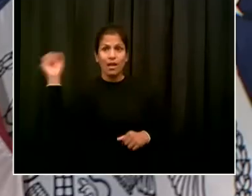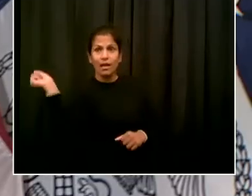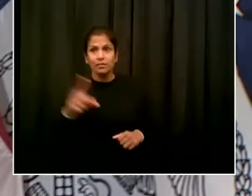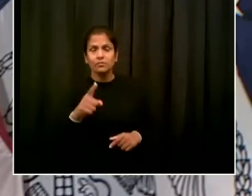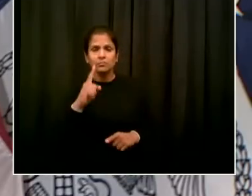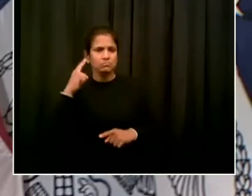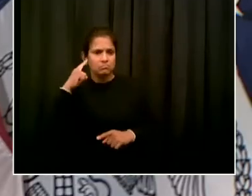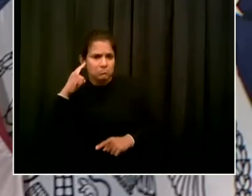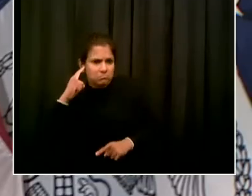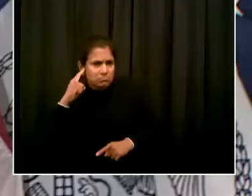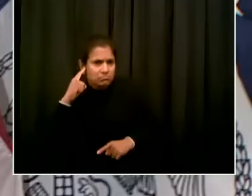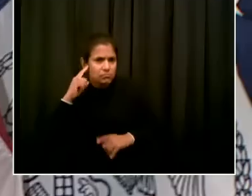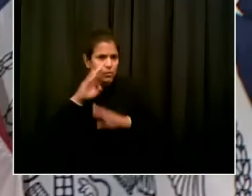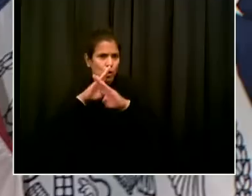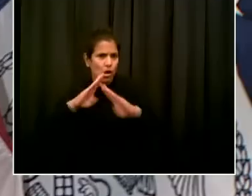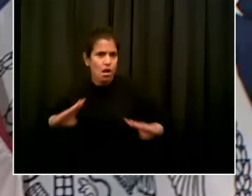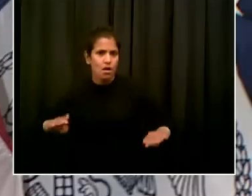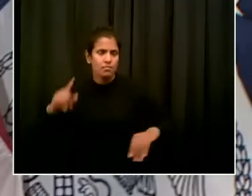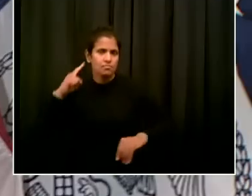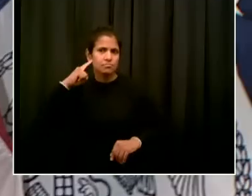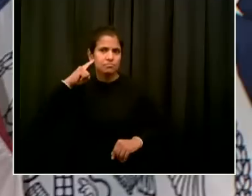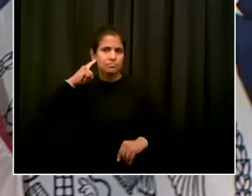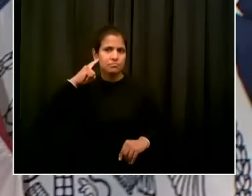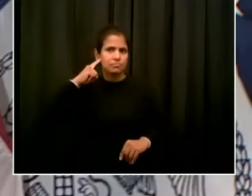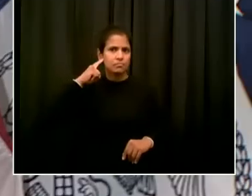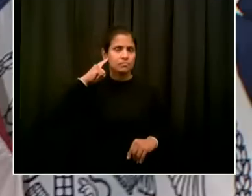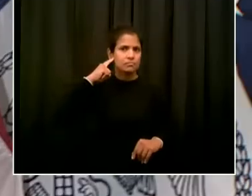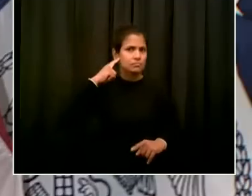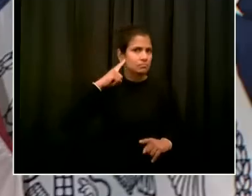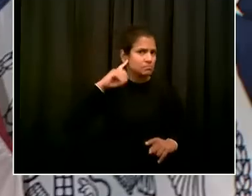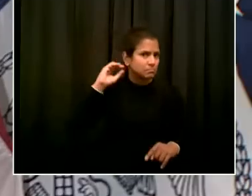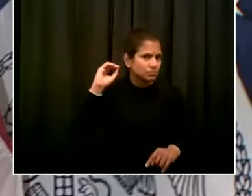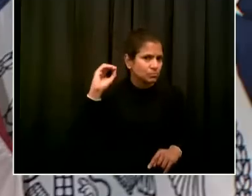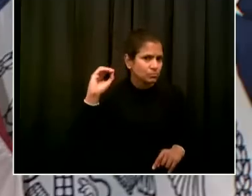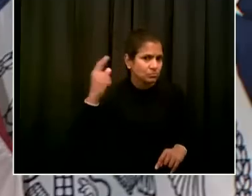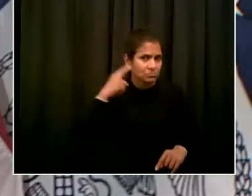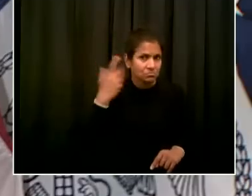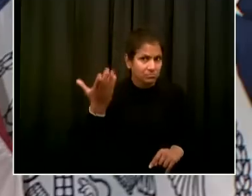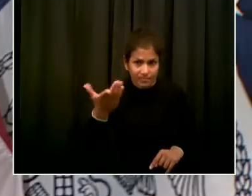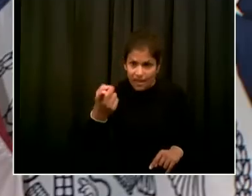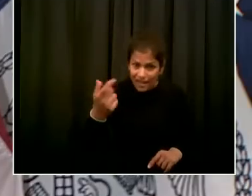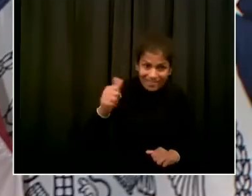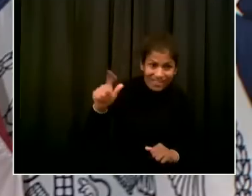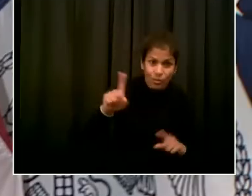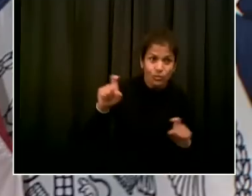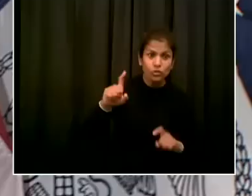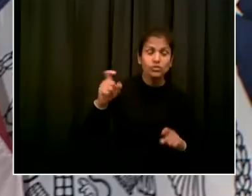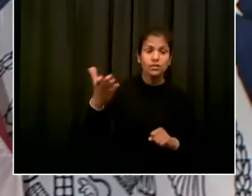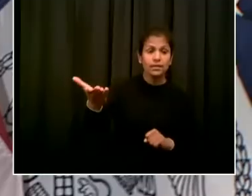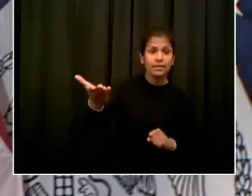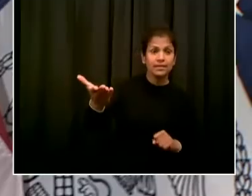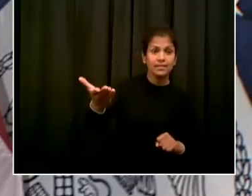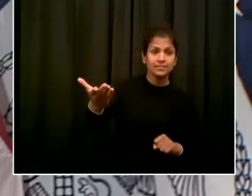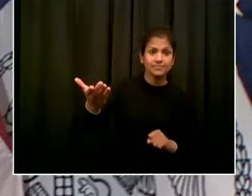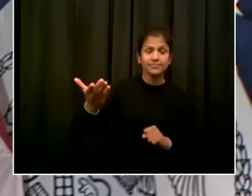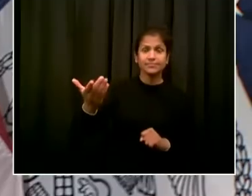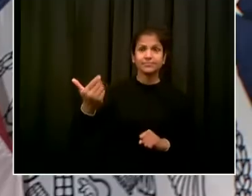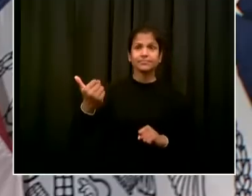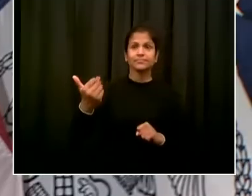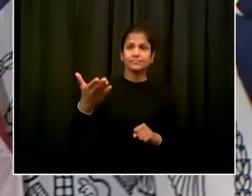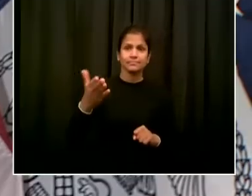WAY.